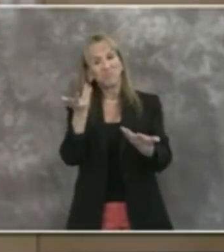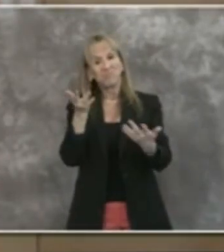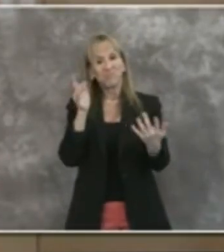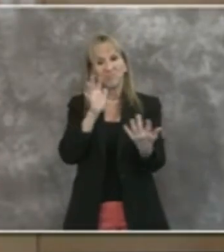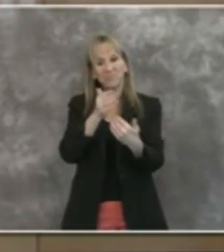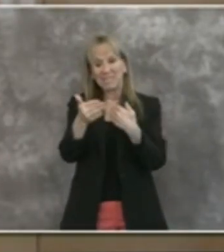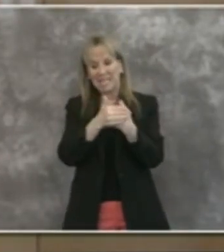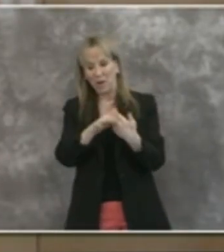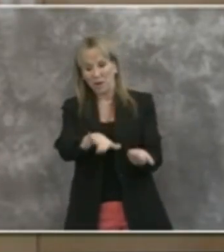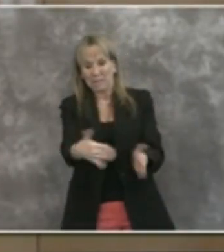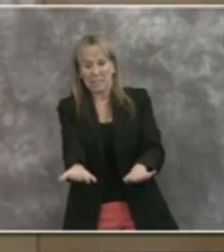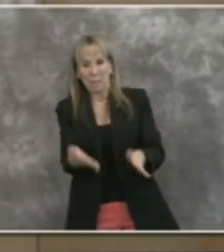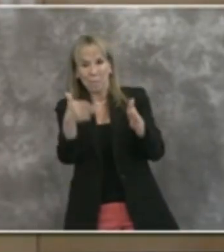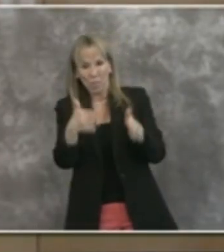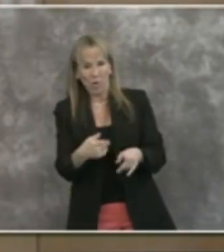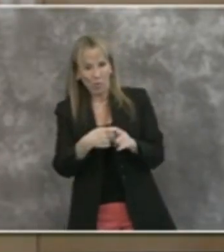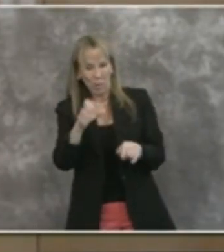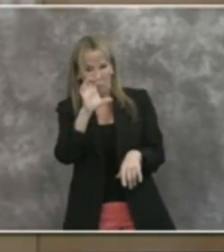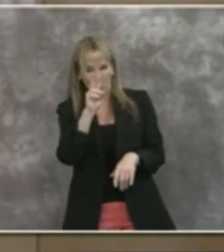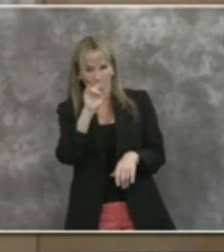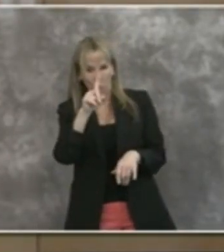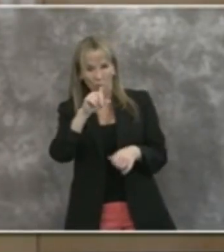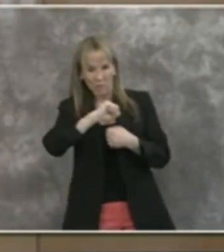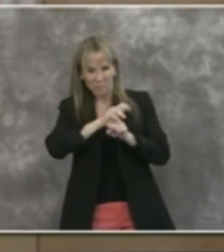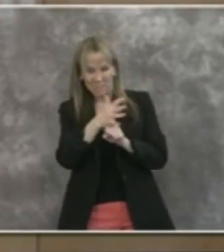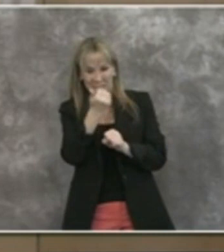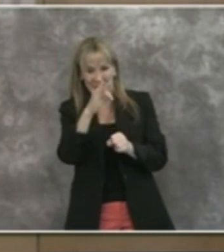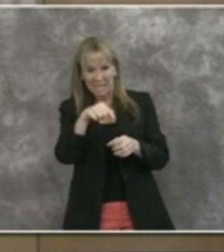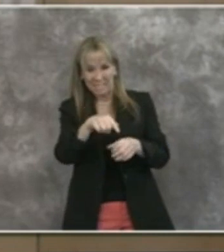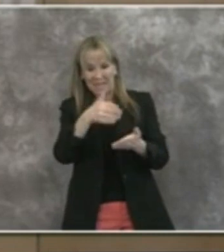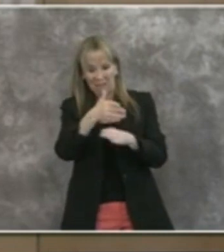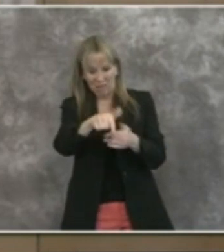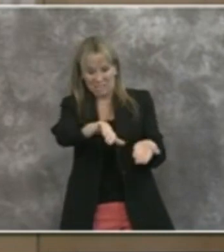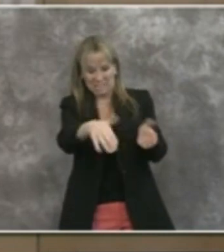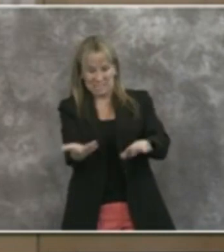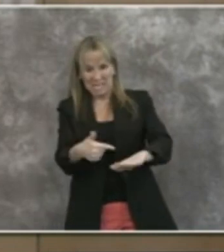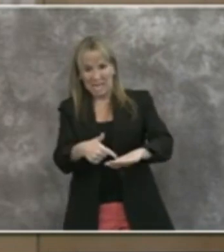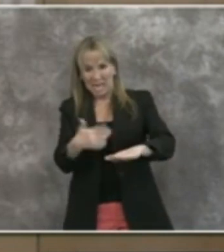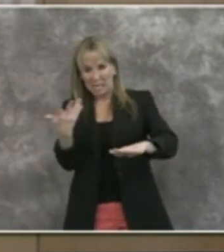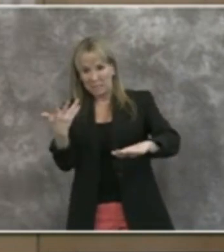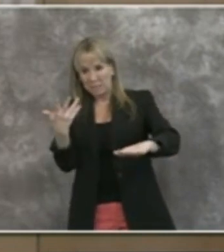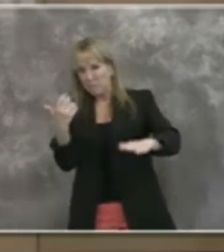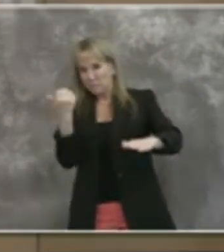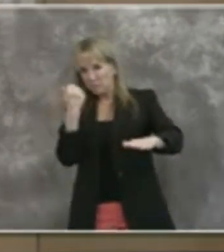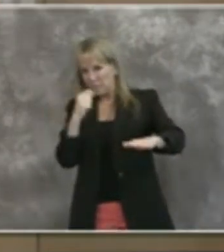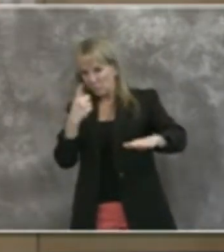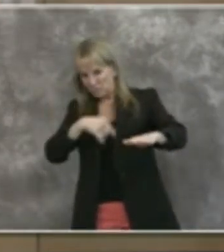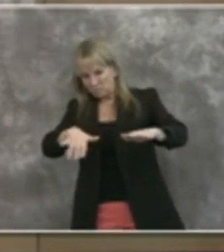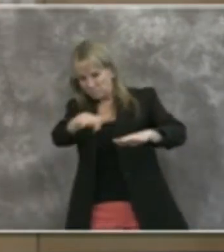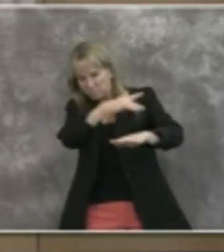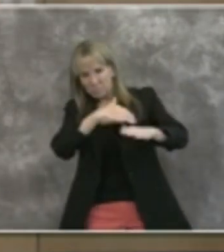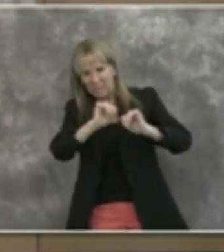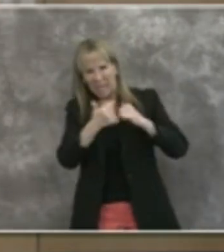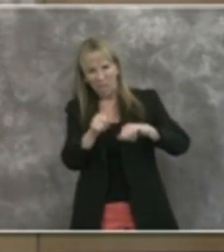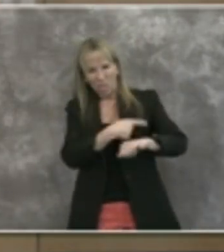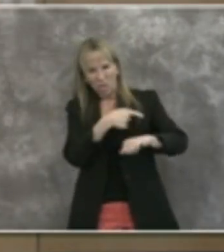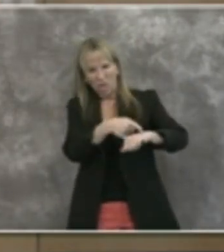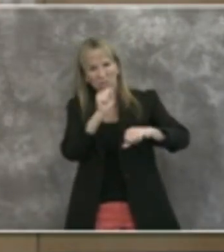WEEKS EVEN UP TO 6 WEEKS AFTER SOMEONE HAS THEIR SYMPTOMS HAVE RESOLVED FROM COVID-19